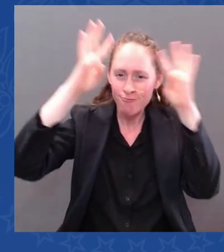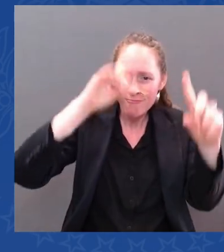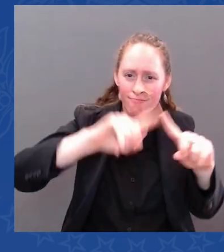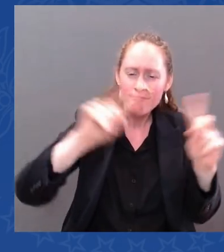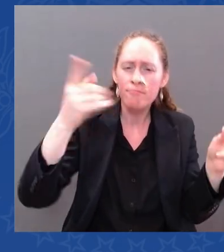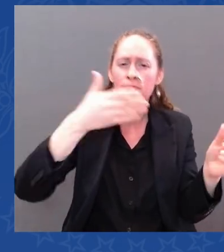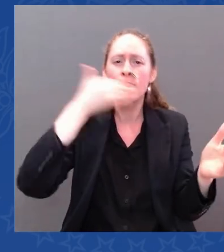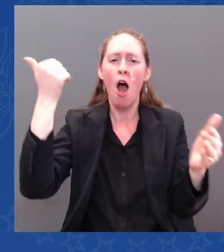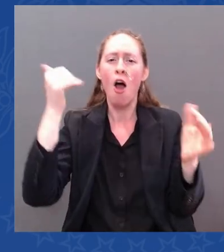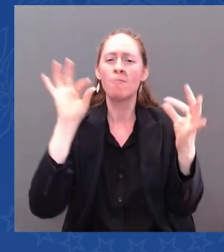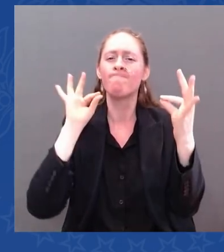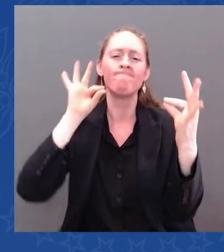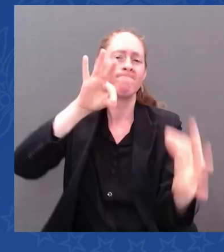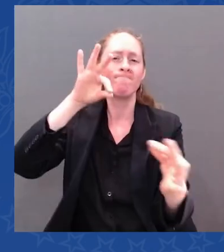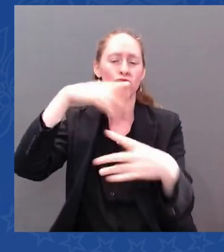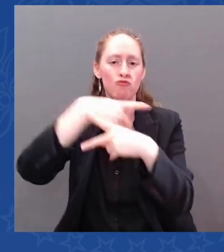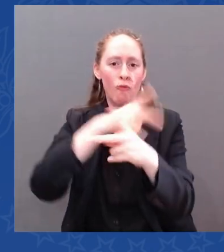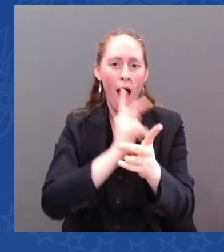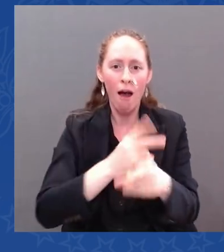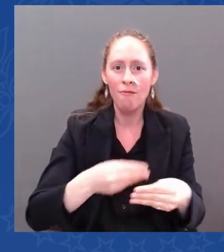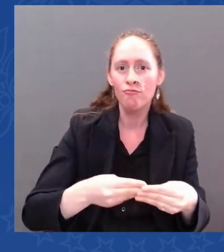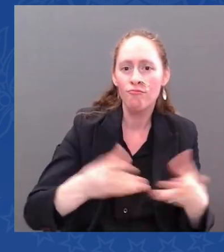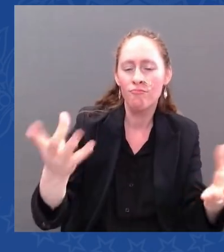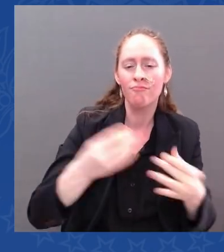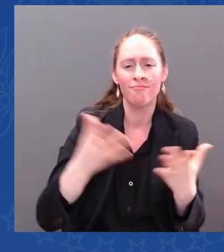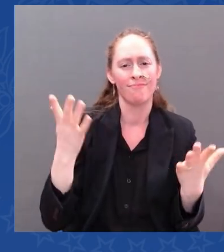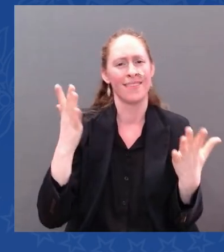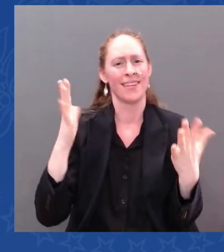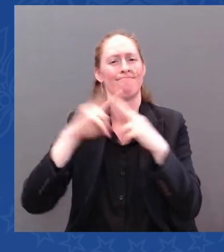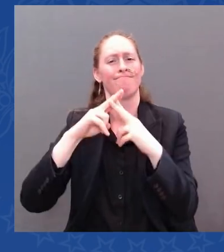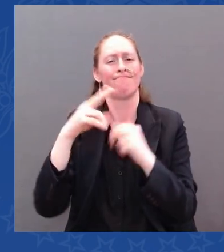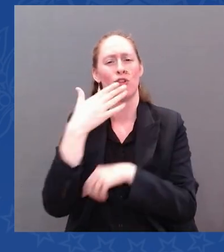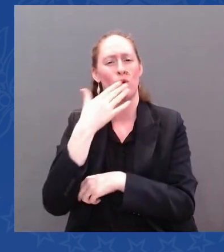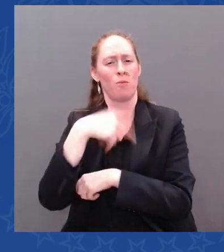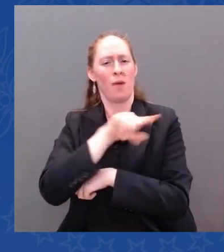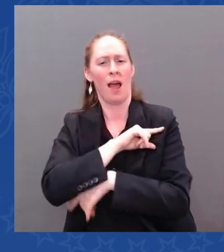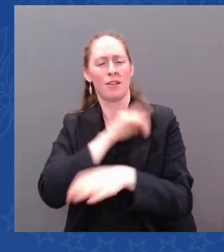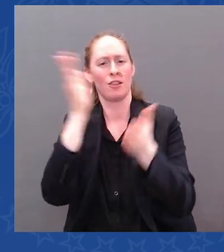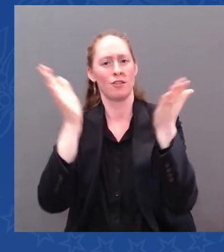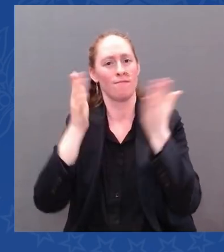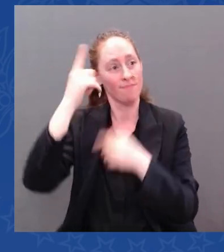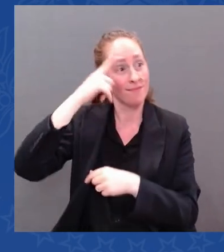To innovate with and for diversity, as you said in your statement, as you --